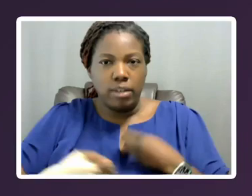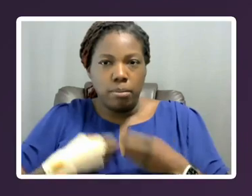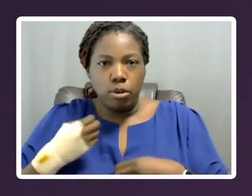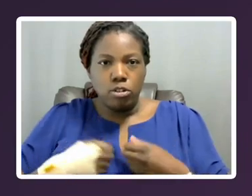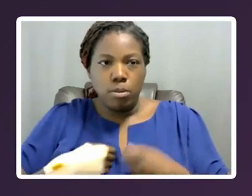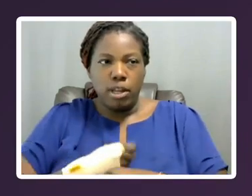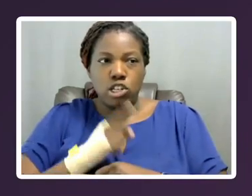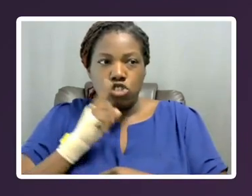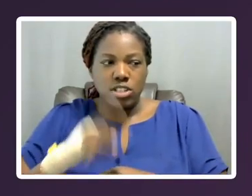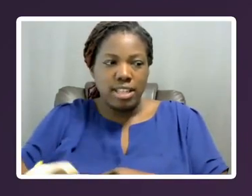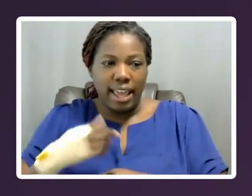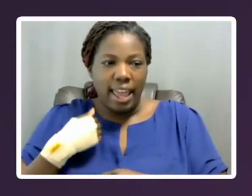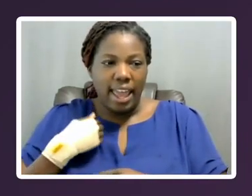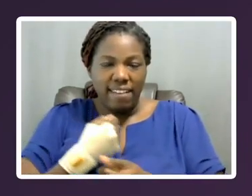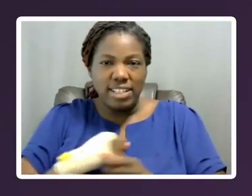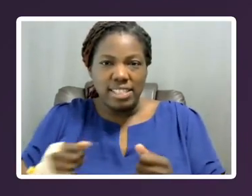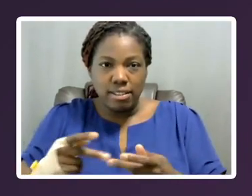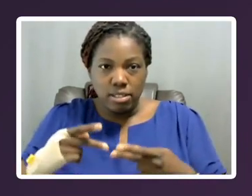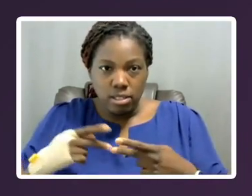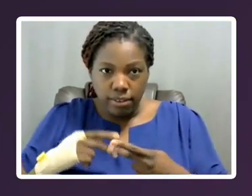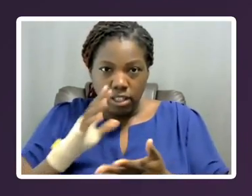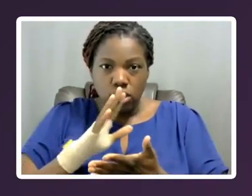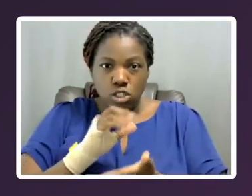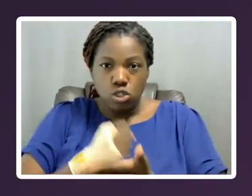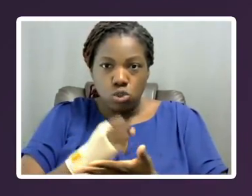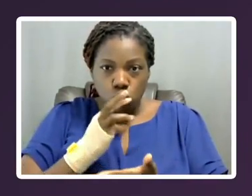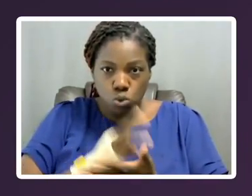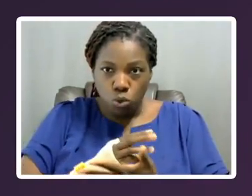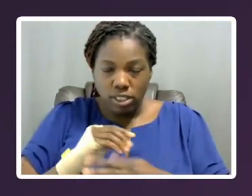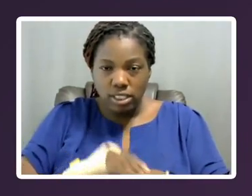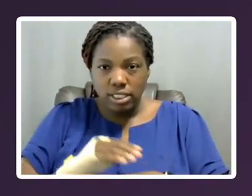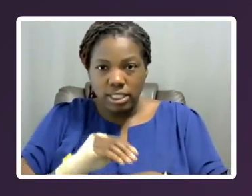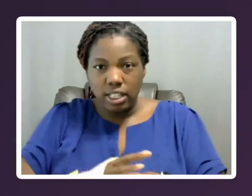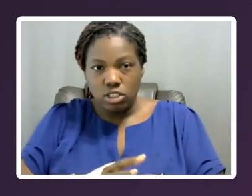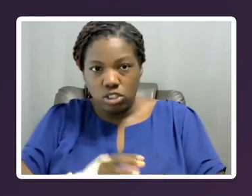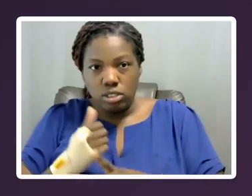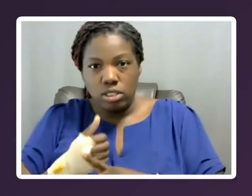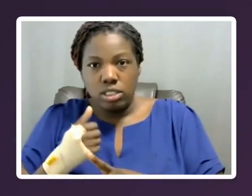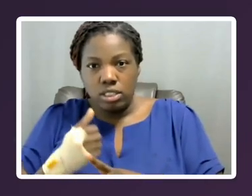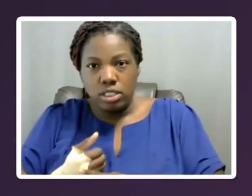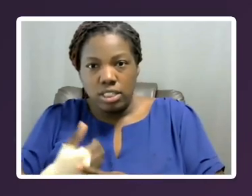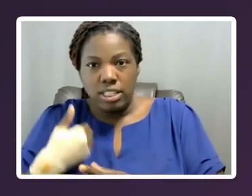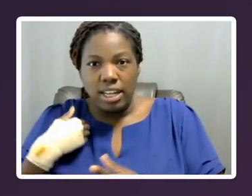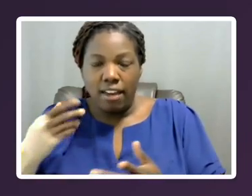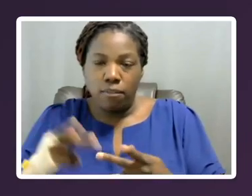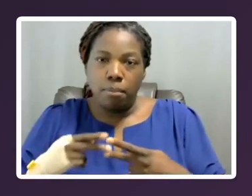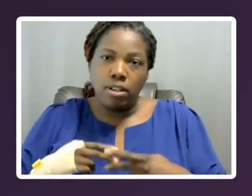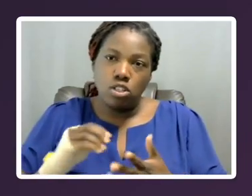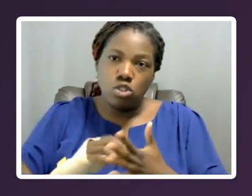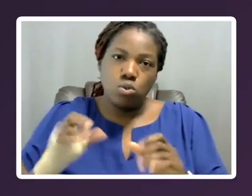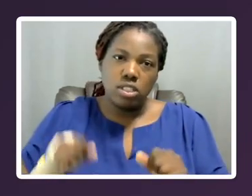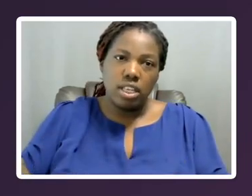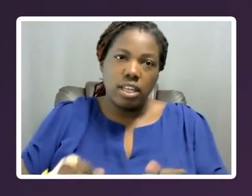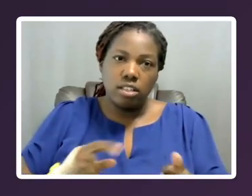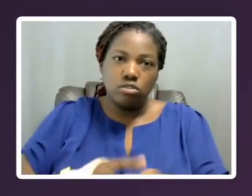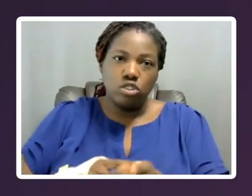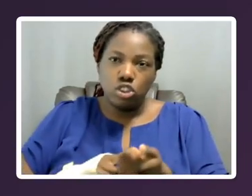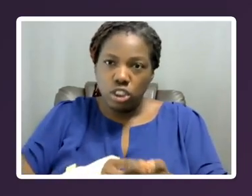the school social workers and counselors and myself, we held lunch bunches that students can come and check in with us about their topics and their approaches, as well as I did one-on-one's